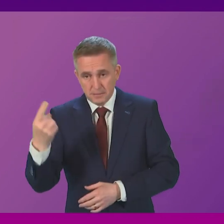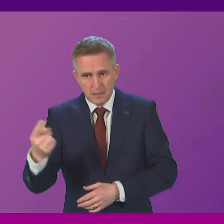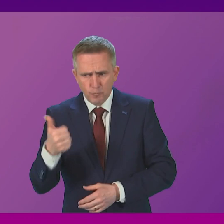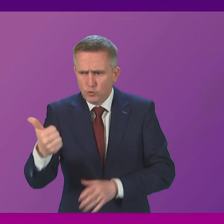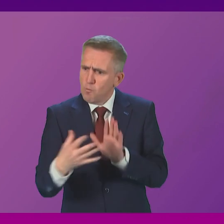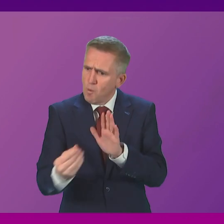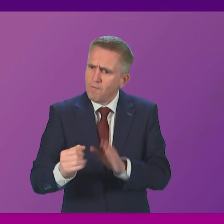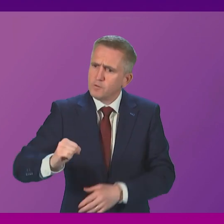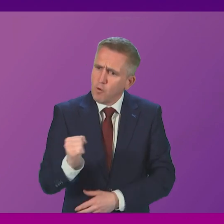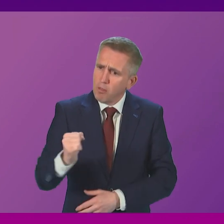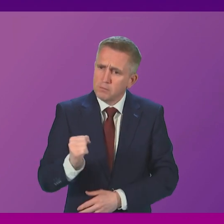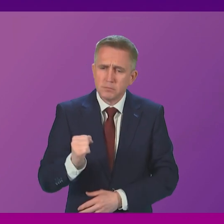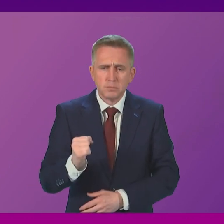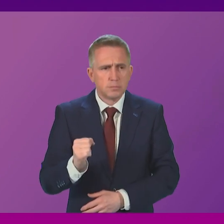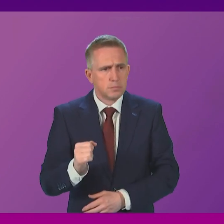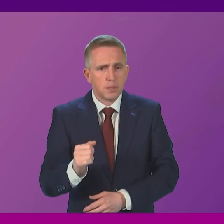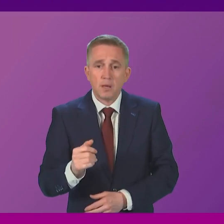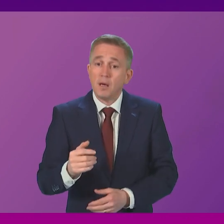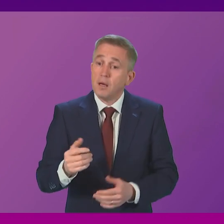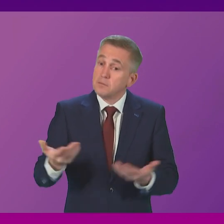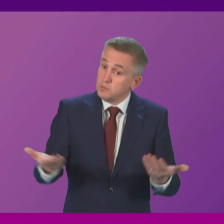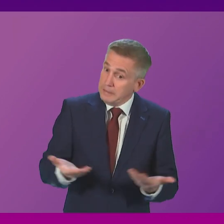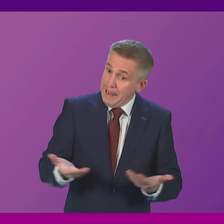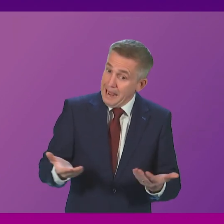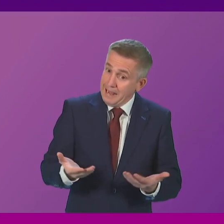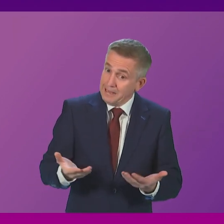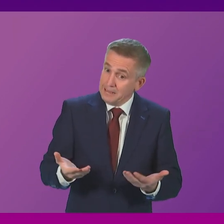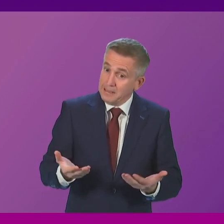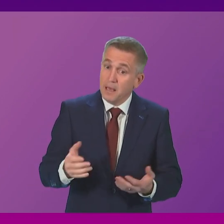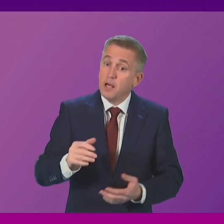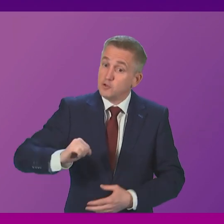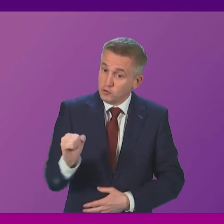It is also a signal of the progress that we have made as a country that, as well as having